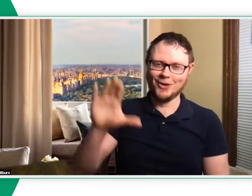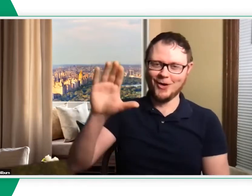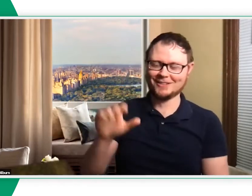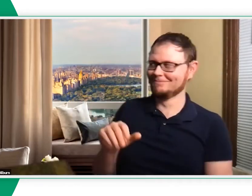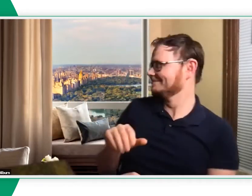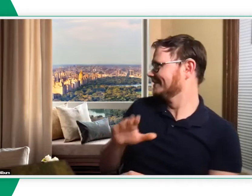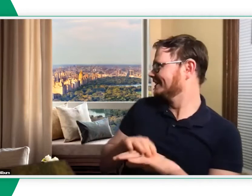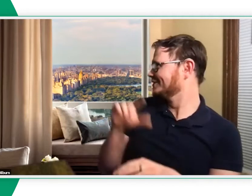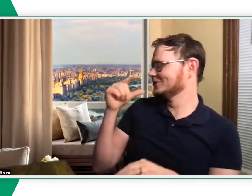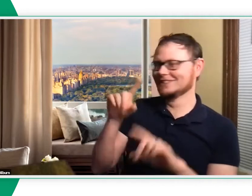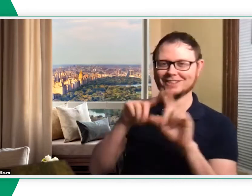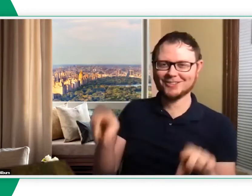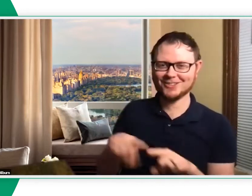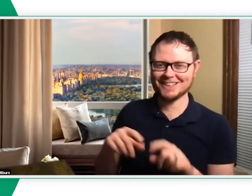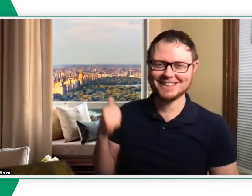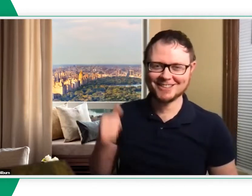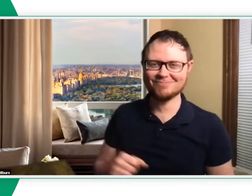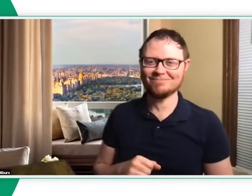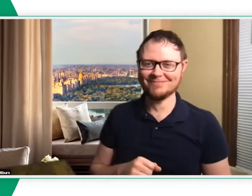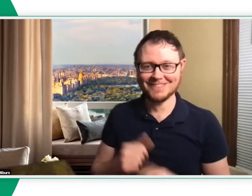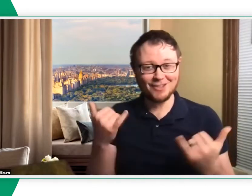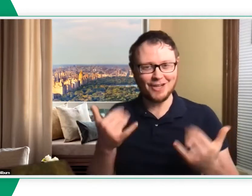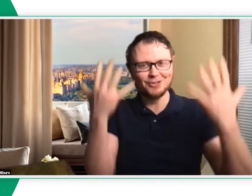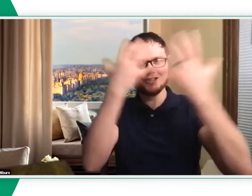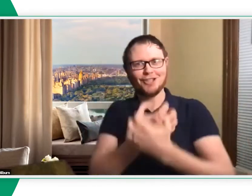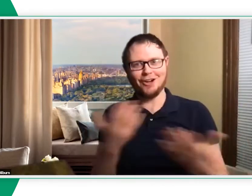there. And my background here is a green screen.